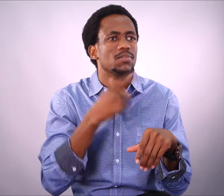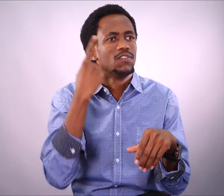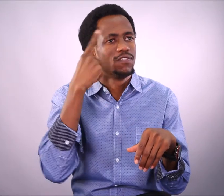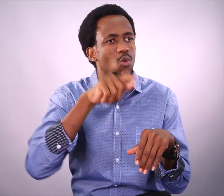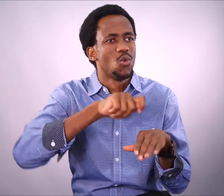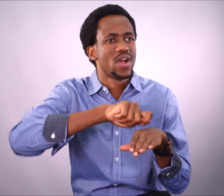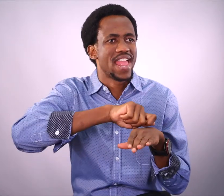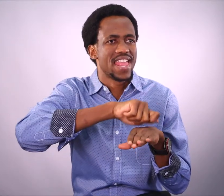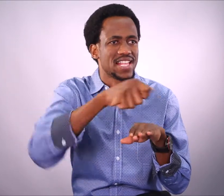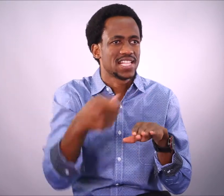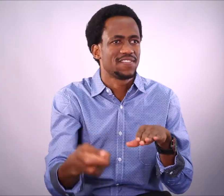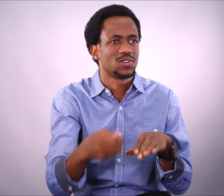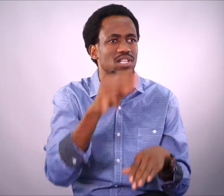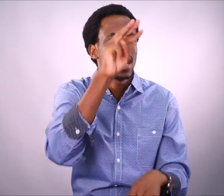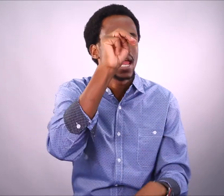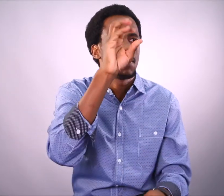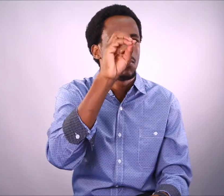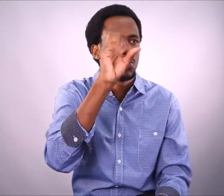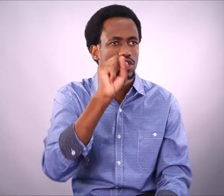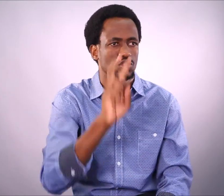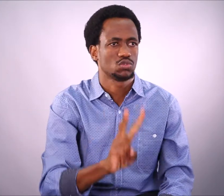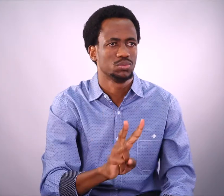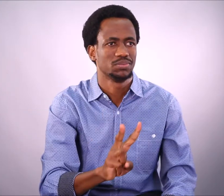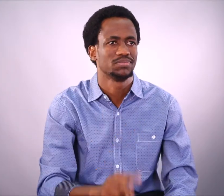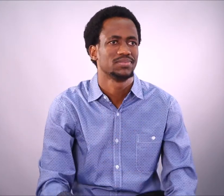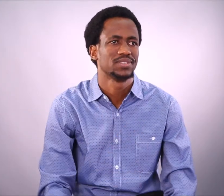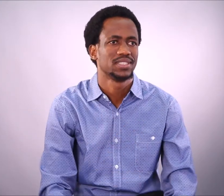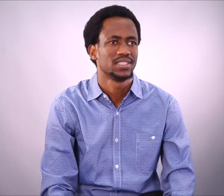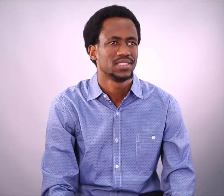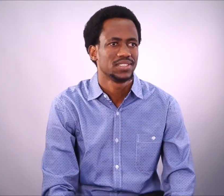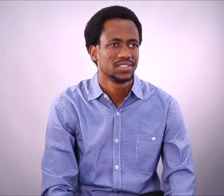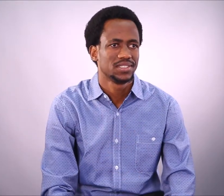as well as time periods for the exfoliation of MOS2